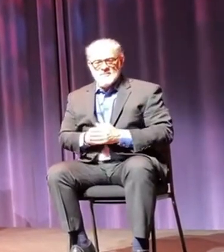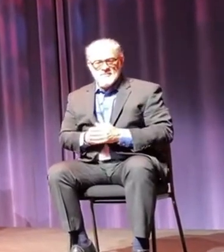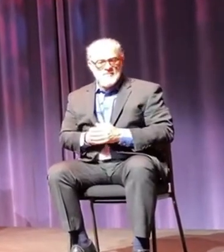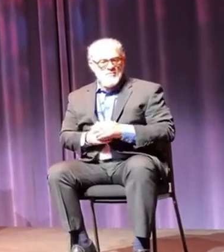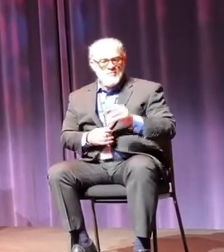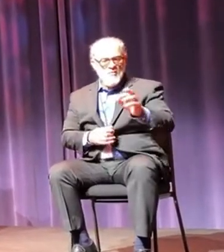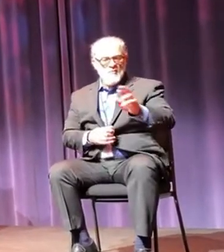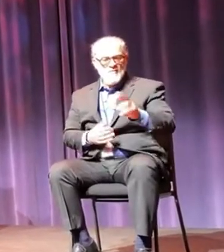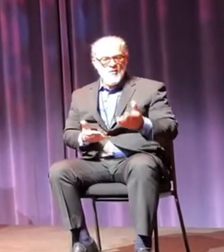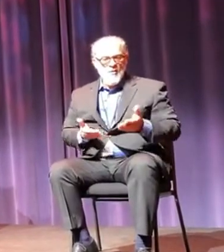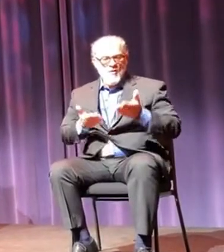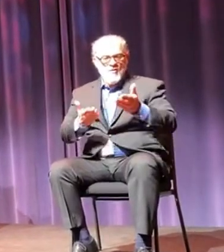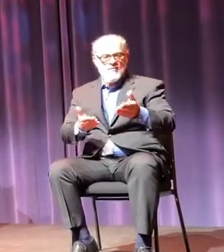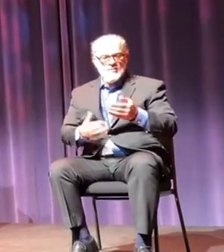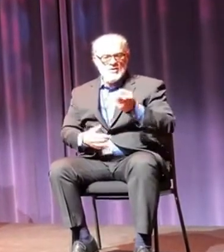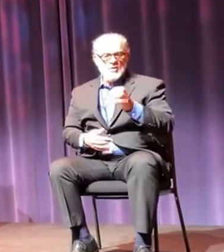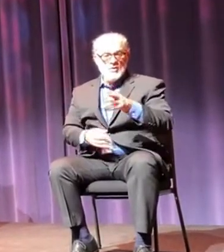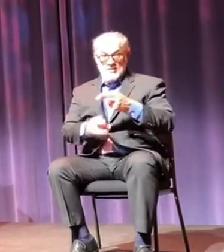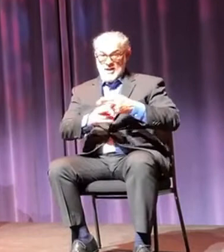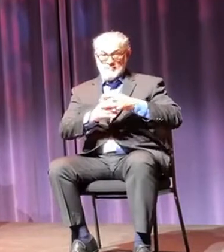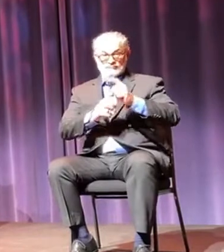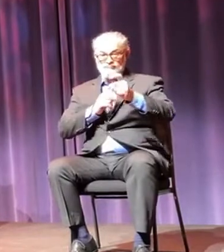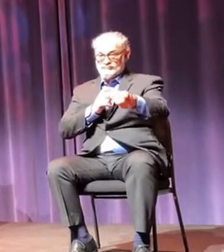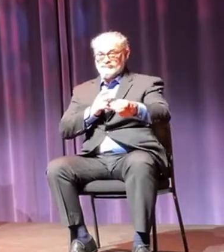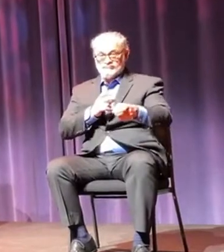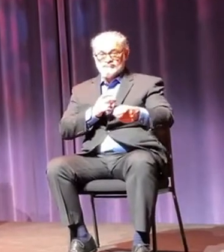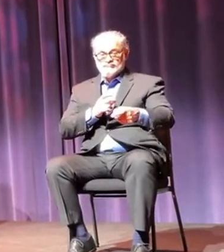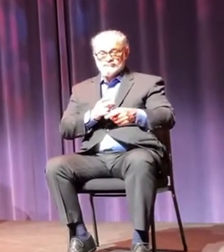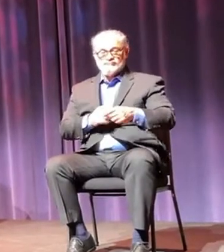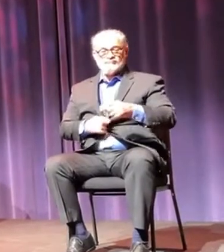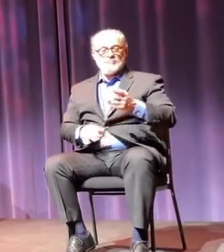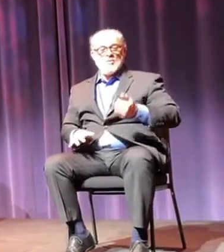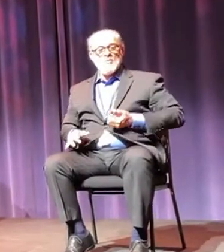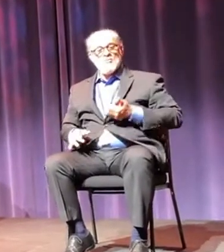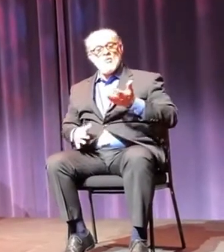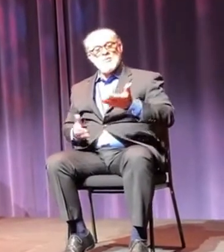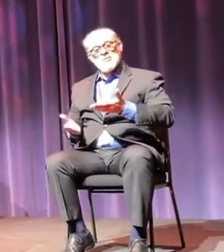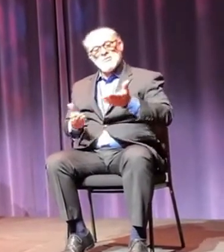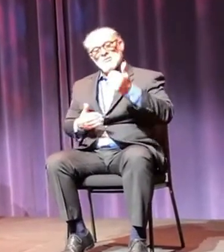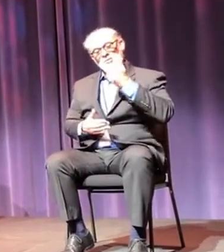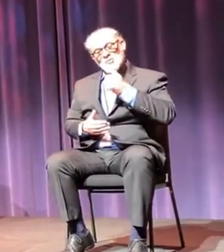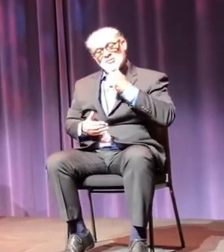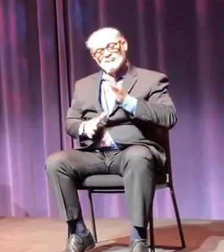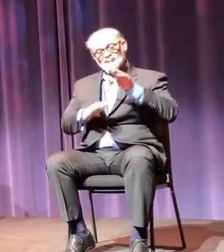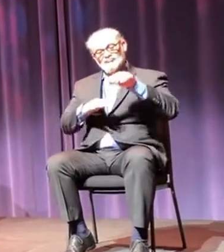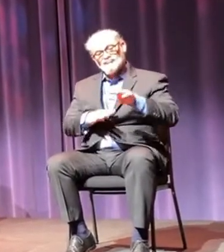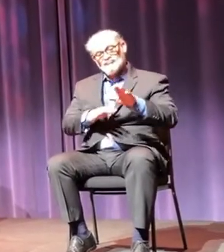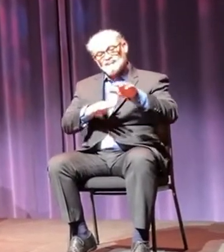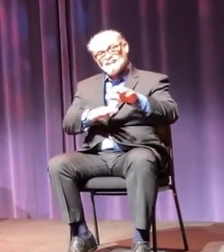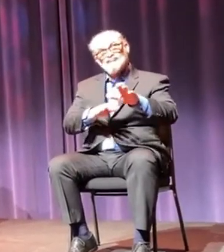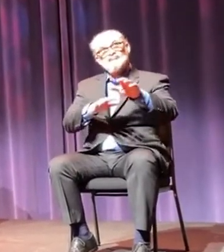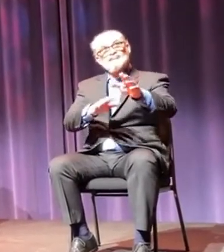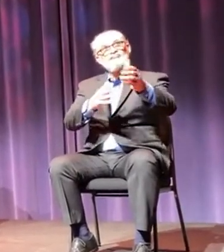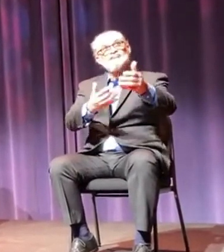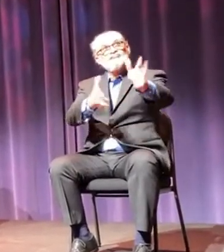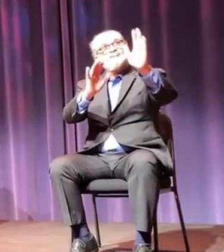The river offering her a name. The poem ferries the girl into the future.